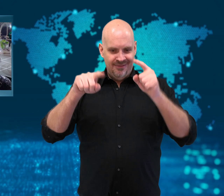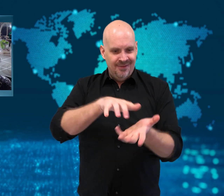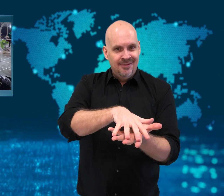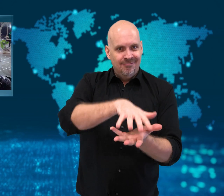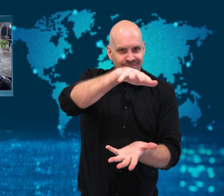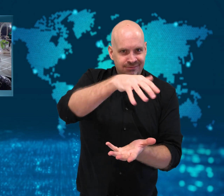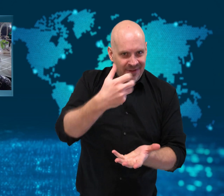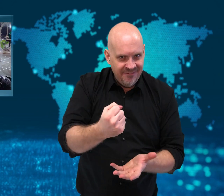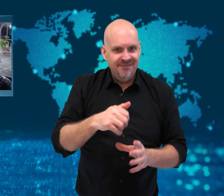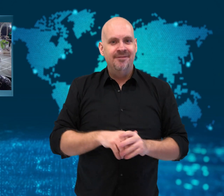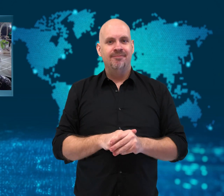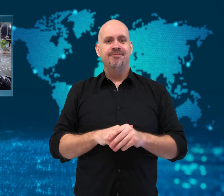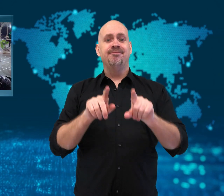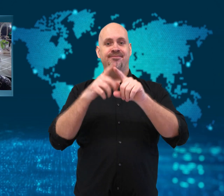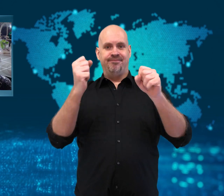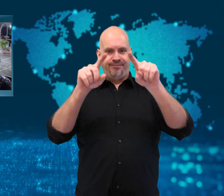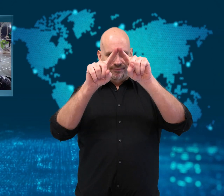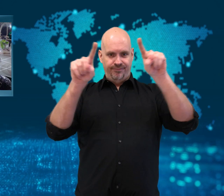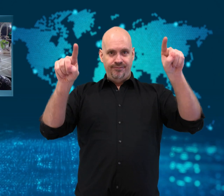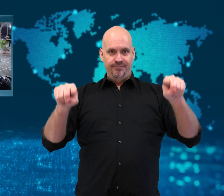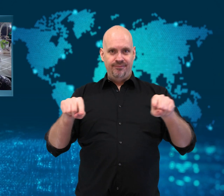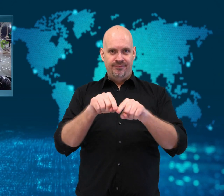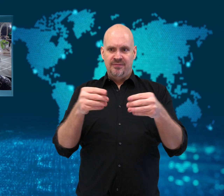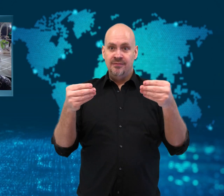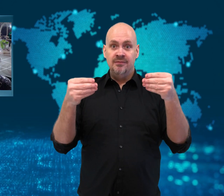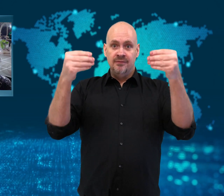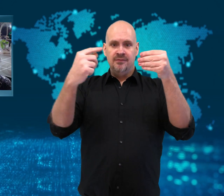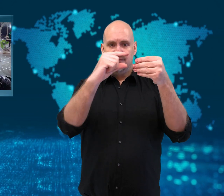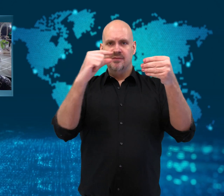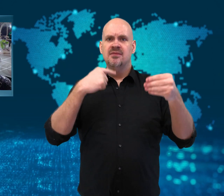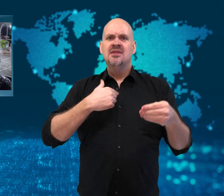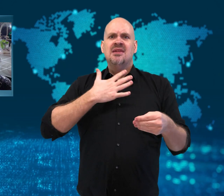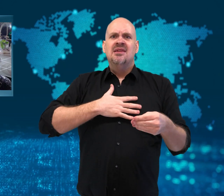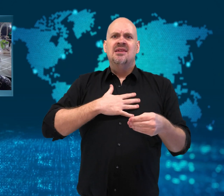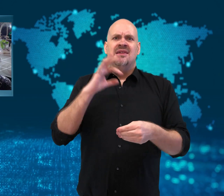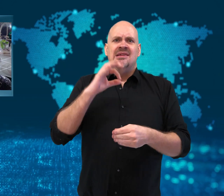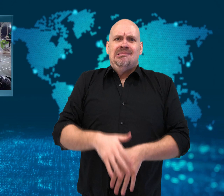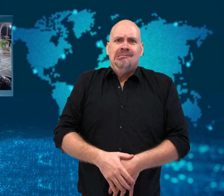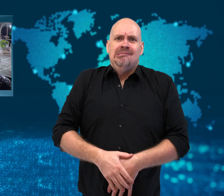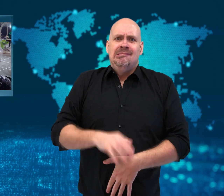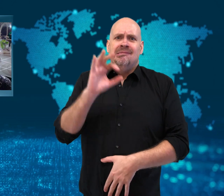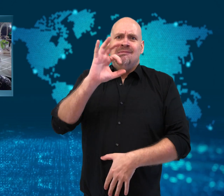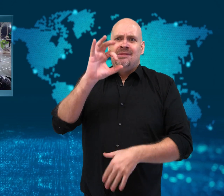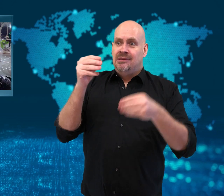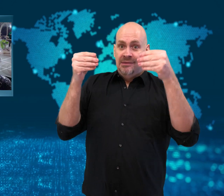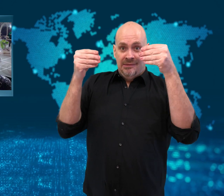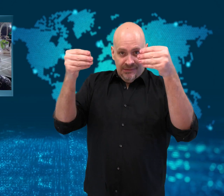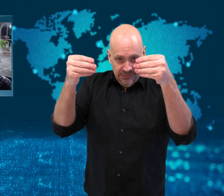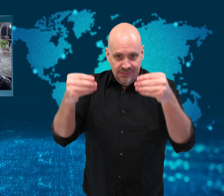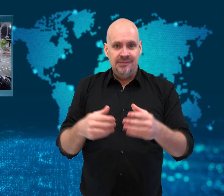and signs that said “I gotta go pee” and “It’s hot here”.